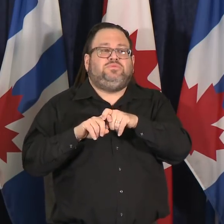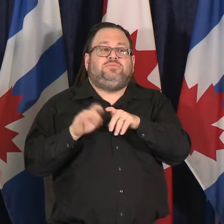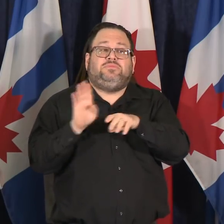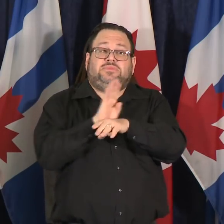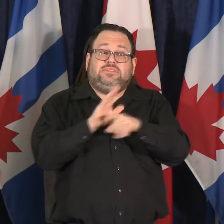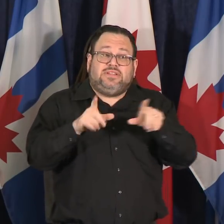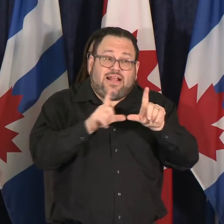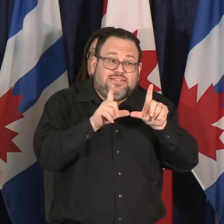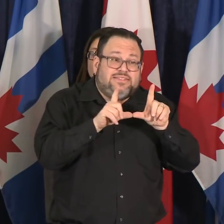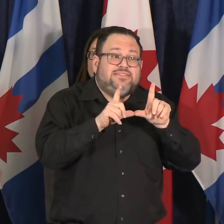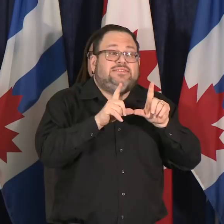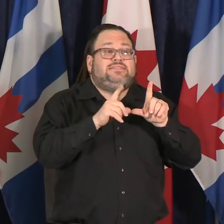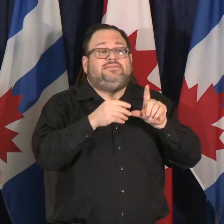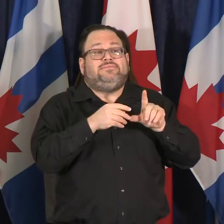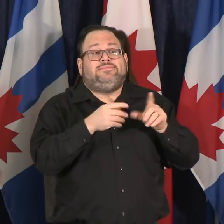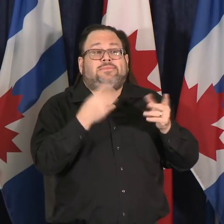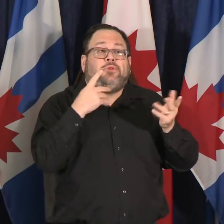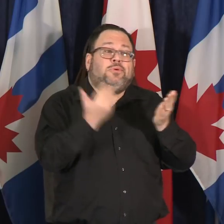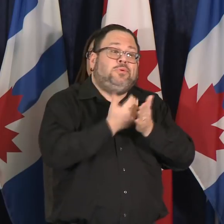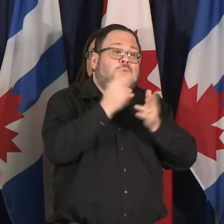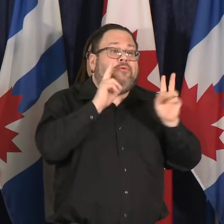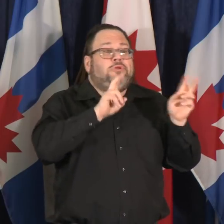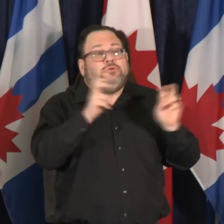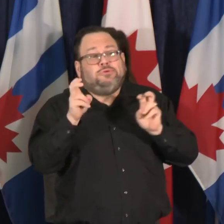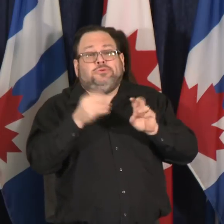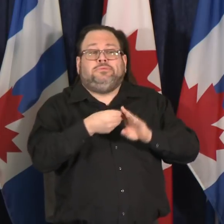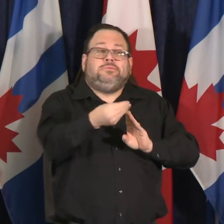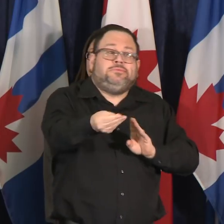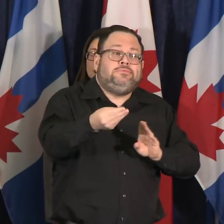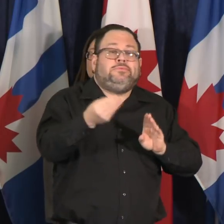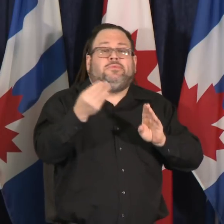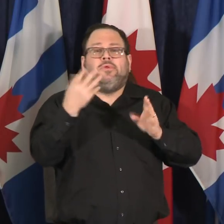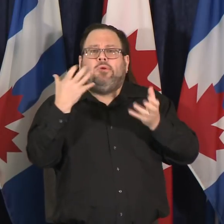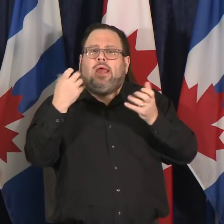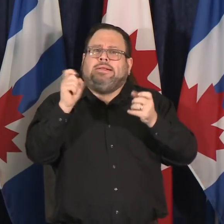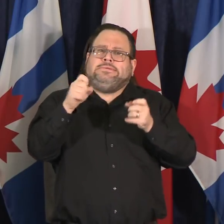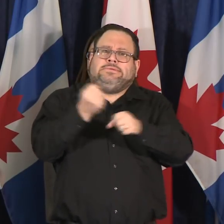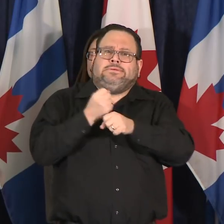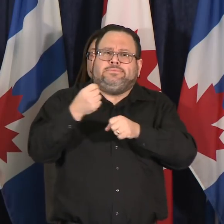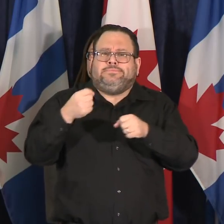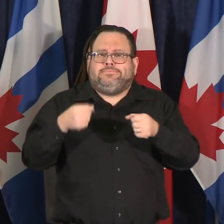renewing is suspended in some cases licenses can be renewed online